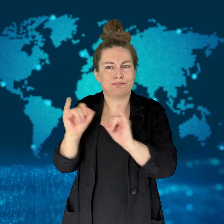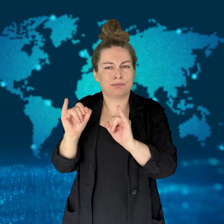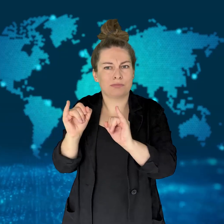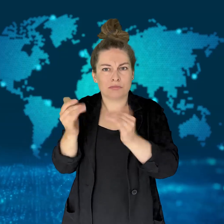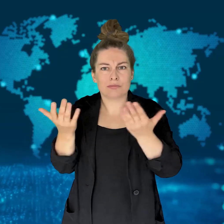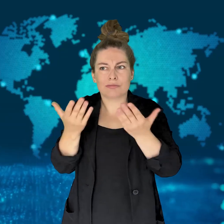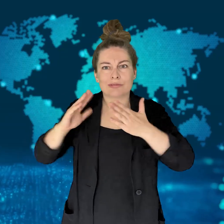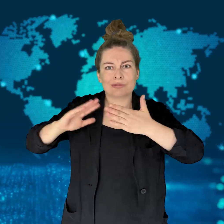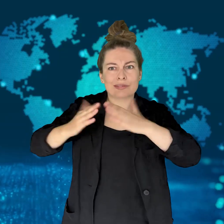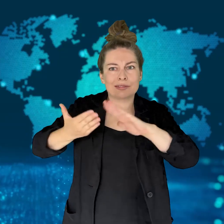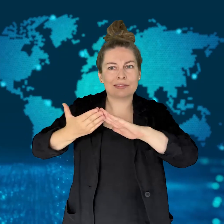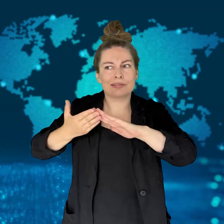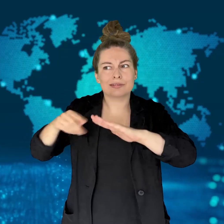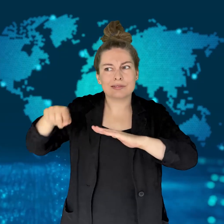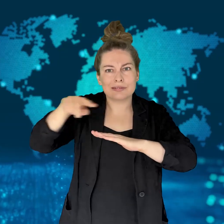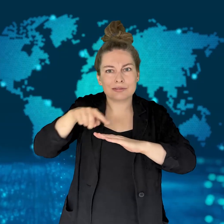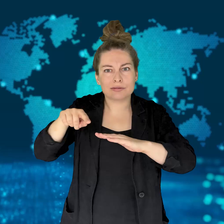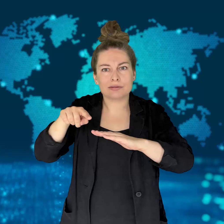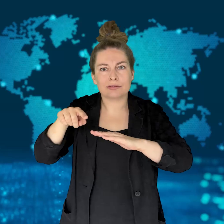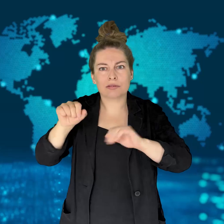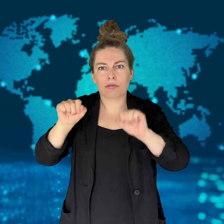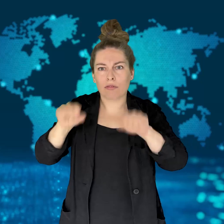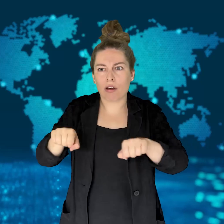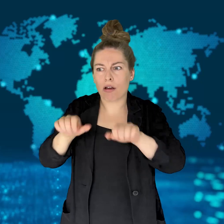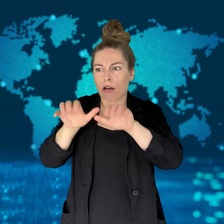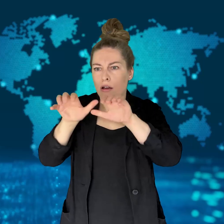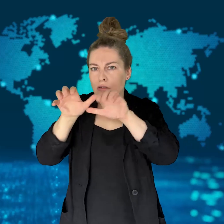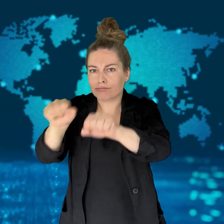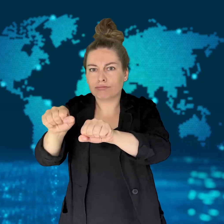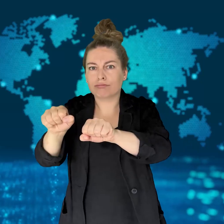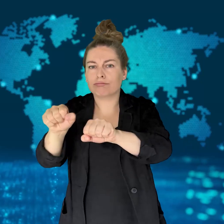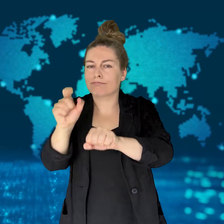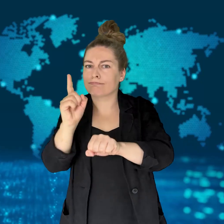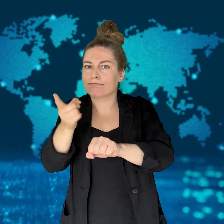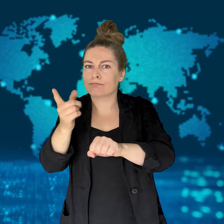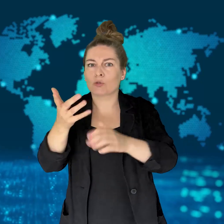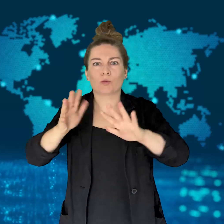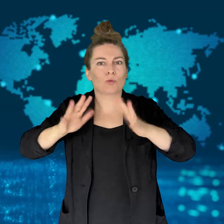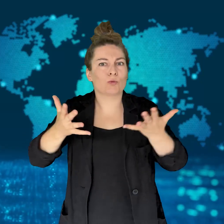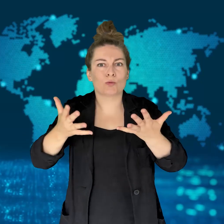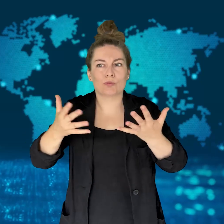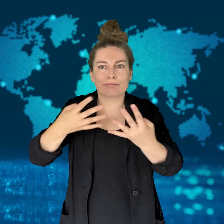people experiencing homelessness" as cities can arrest